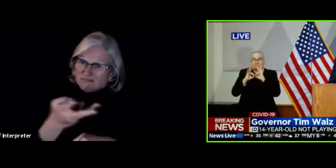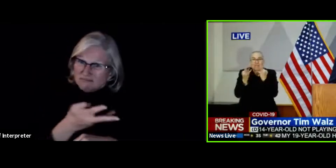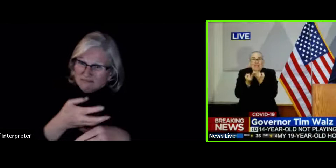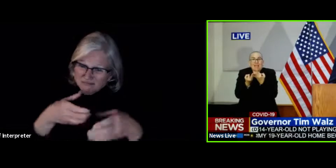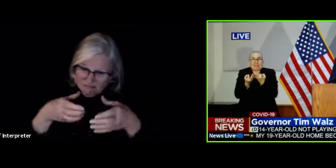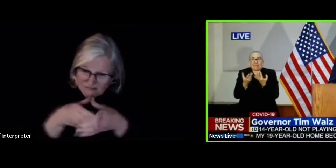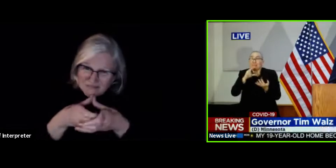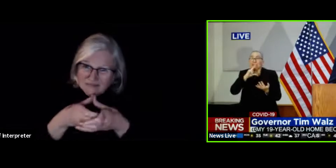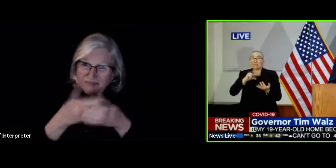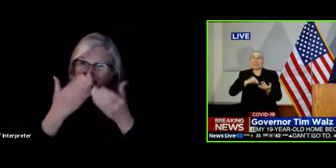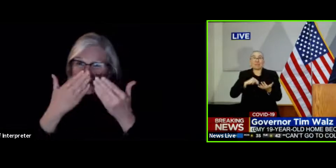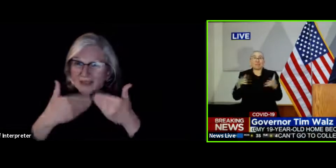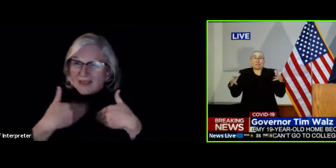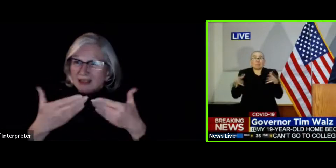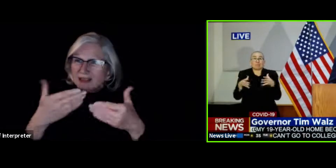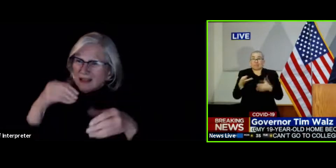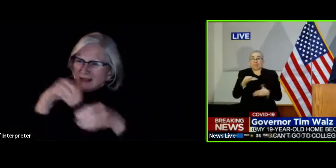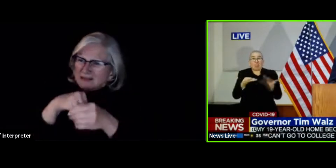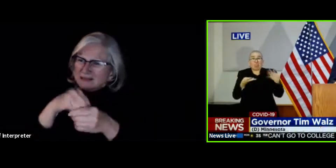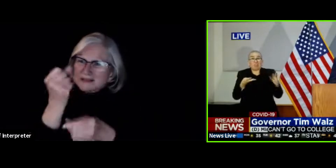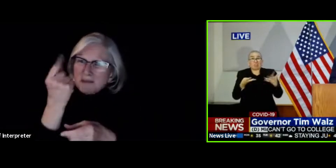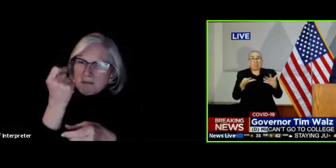PAUL, I NEED TO CONTINUE TO DO THAT AND I JUST HOPE, YOU KNOW,